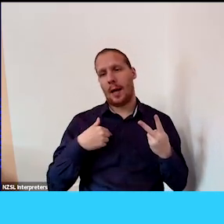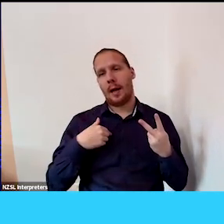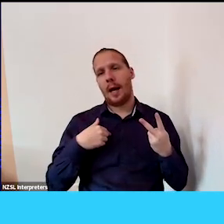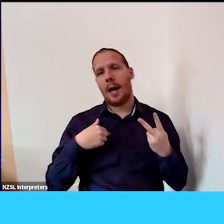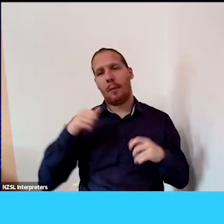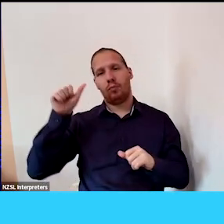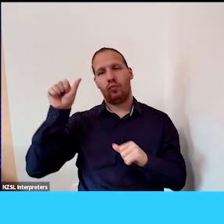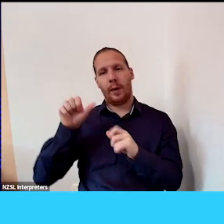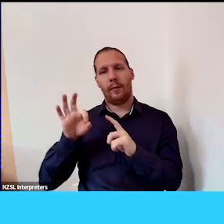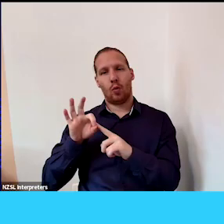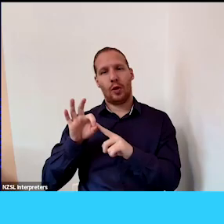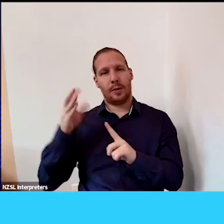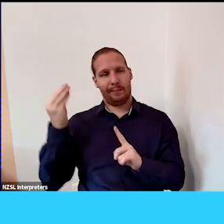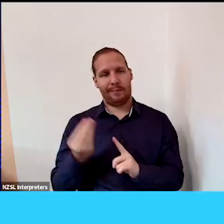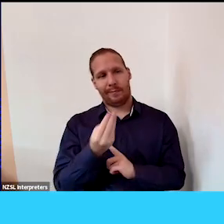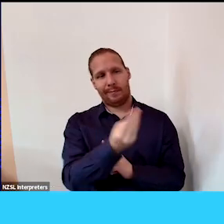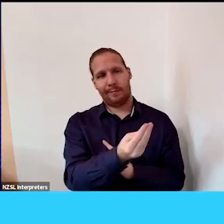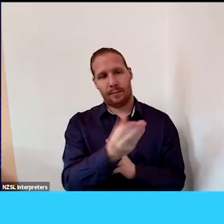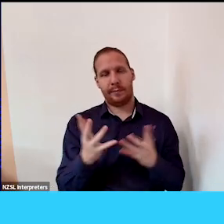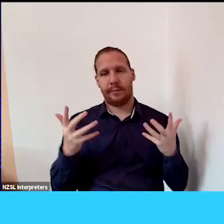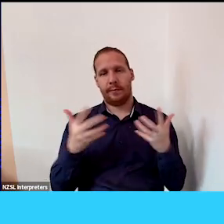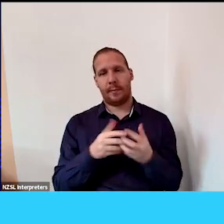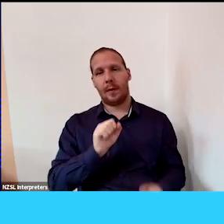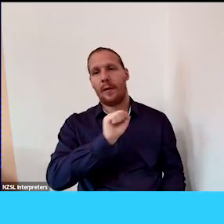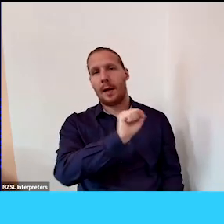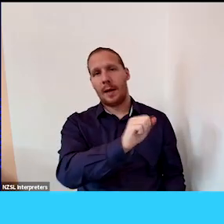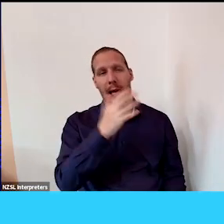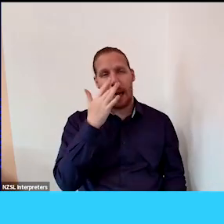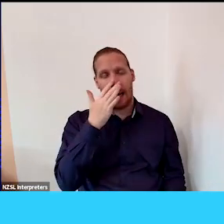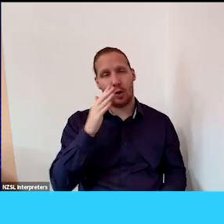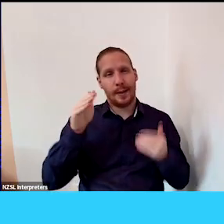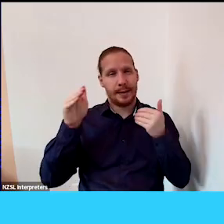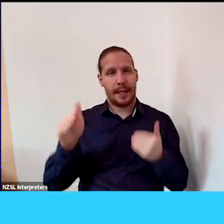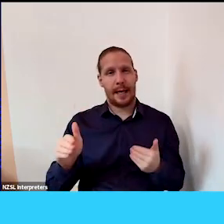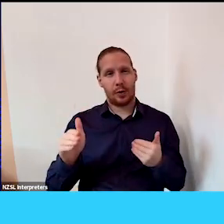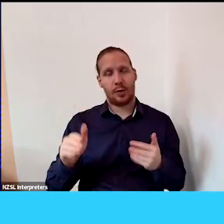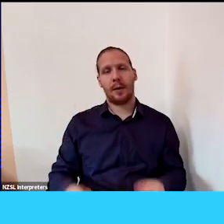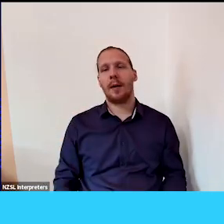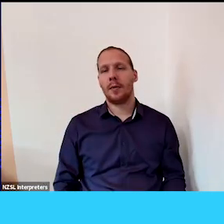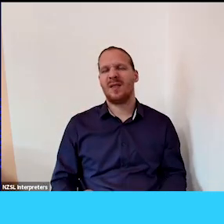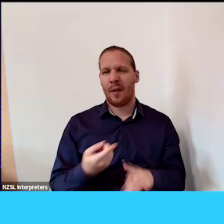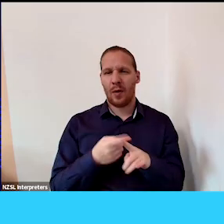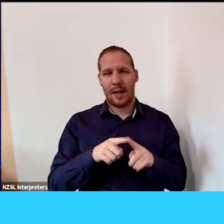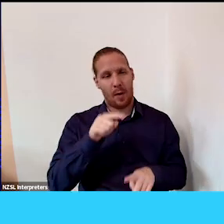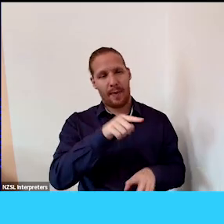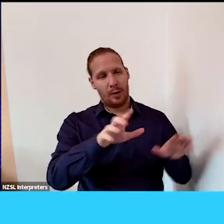which was designed to be relevant to the age and stage of the cohort. So the cohort was 13 years at that particular time.